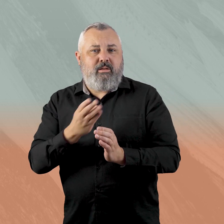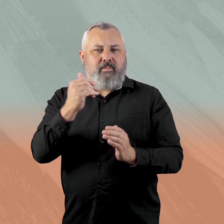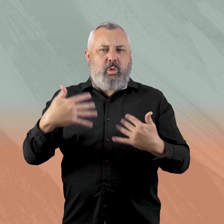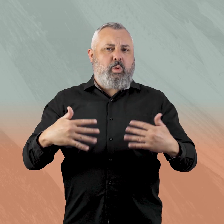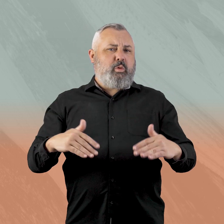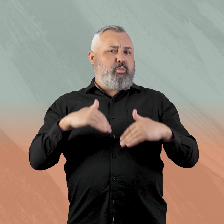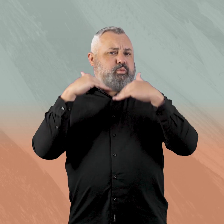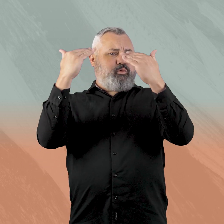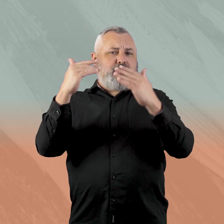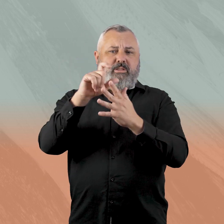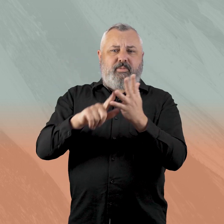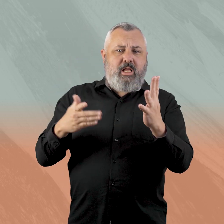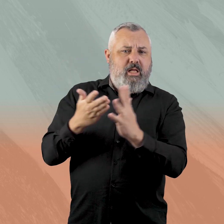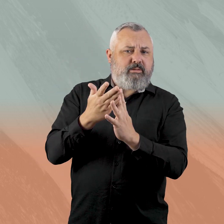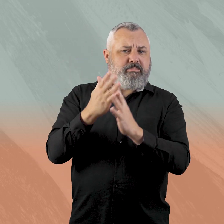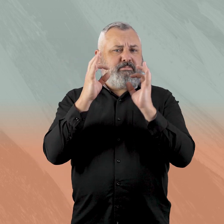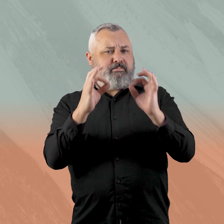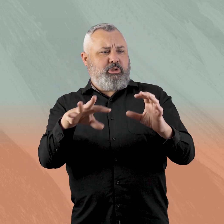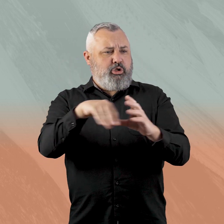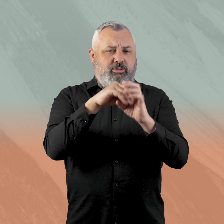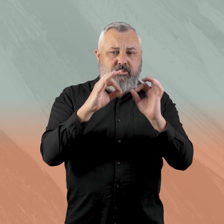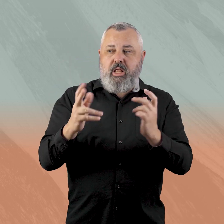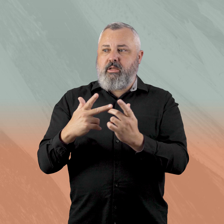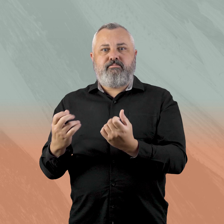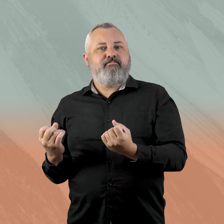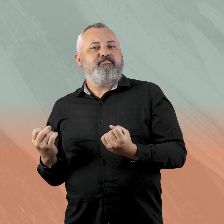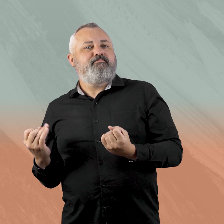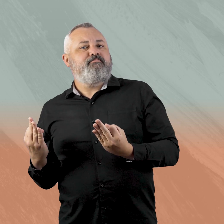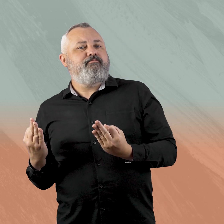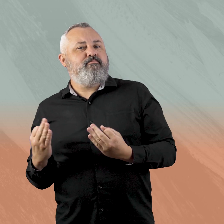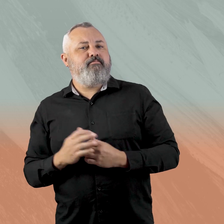different levels of maturity in terms of disability access and inclusion.